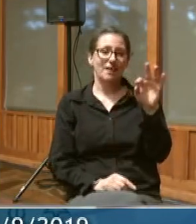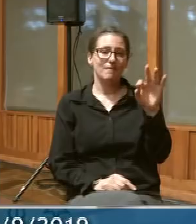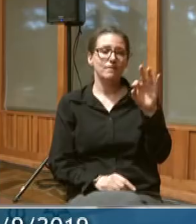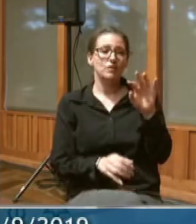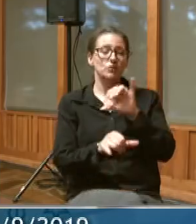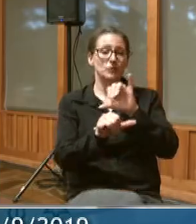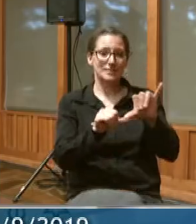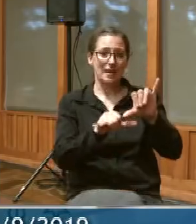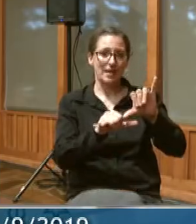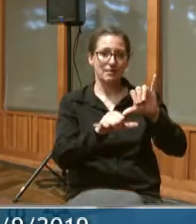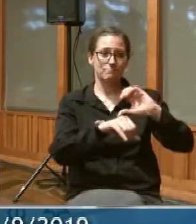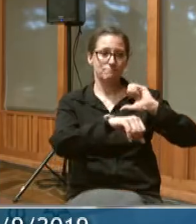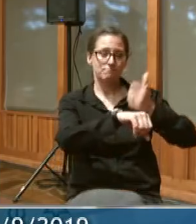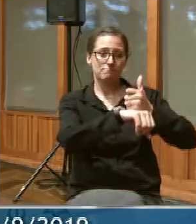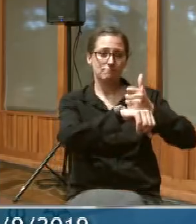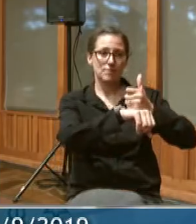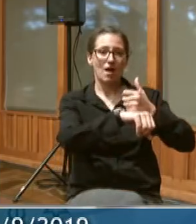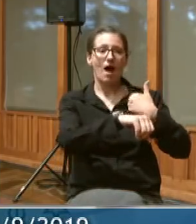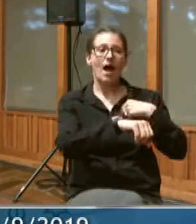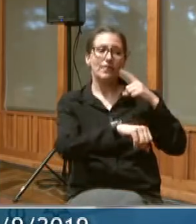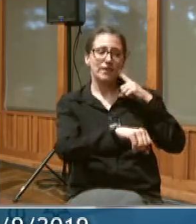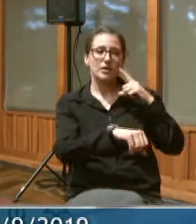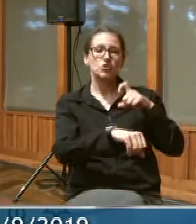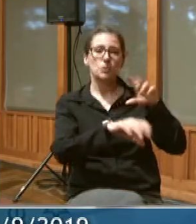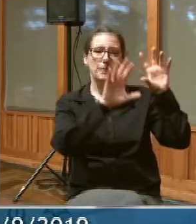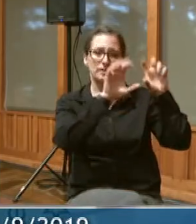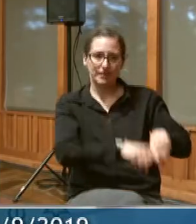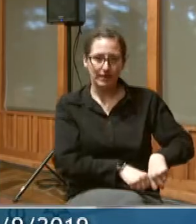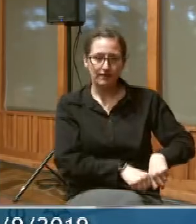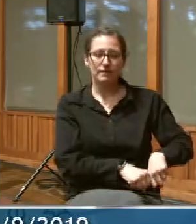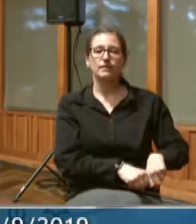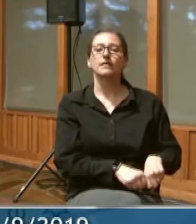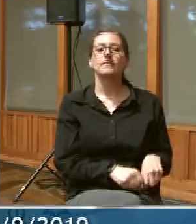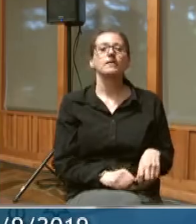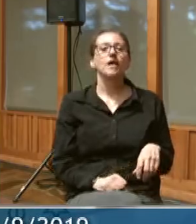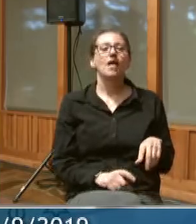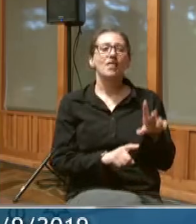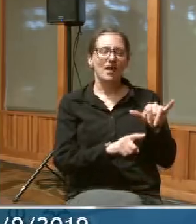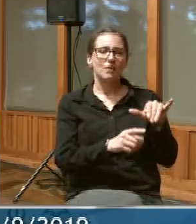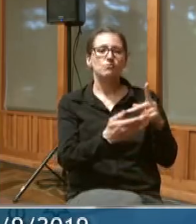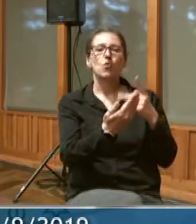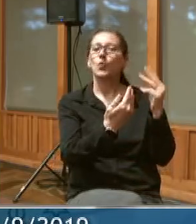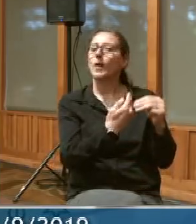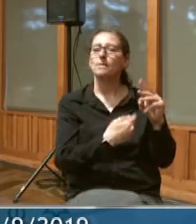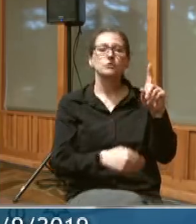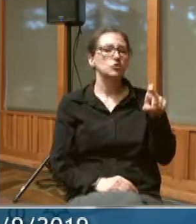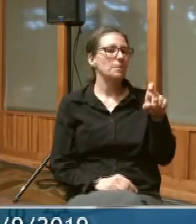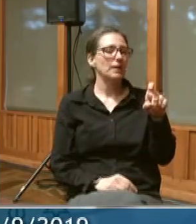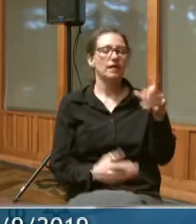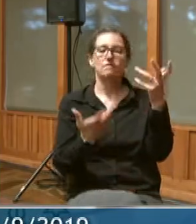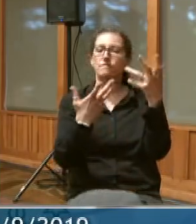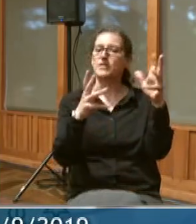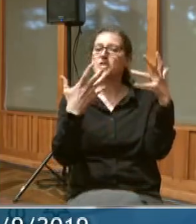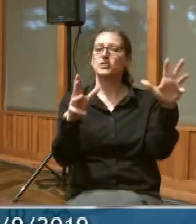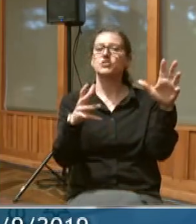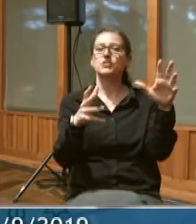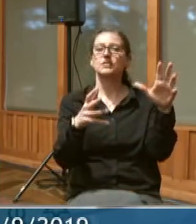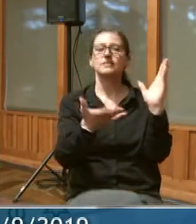HAPPENING. HE VOTED FOR JTTF TO REMAIN IN PLACE. I BELIEVE THAT SHOULD BE